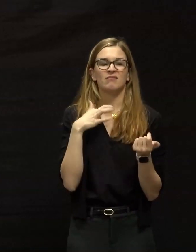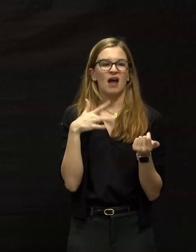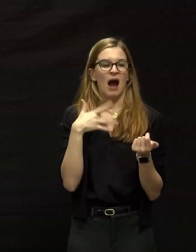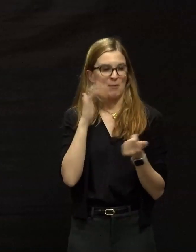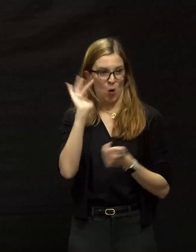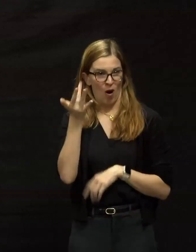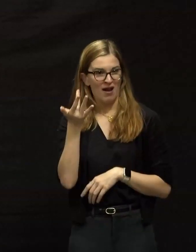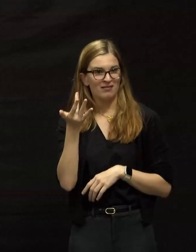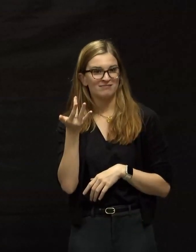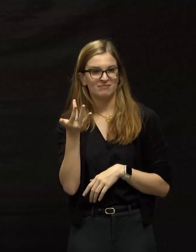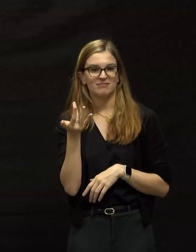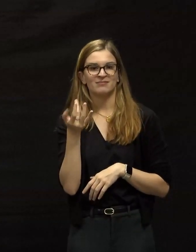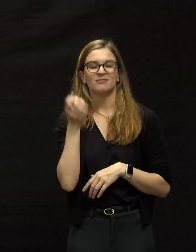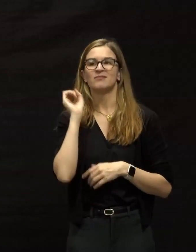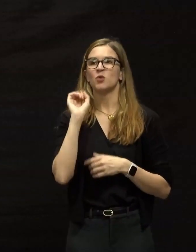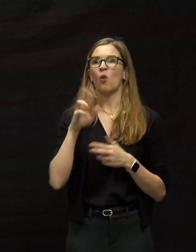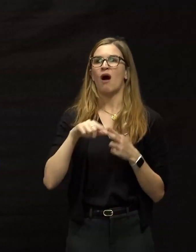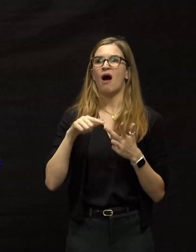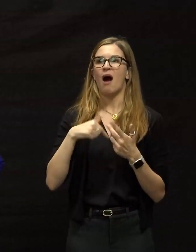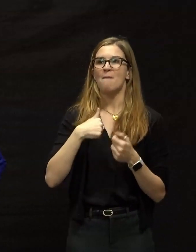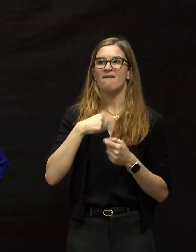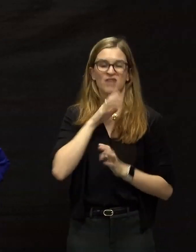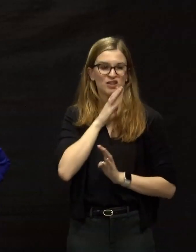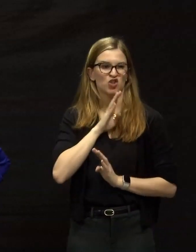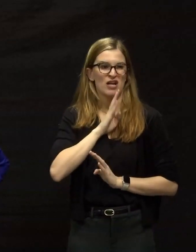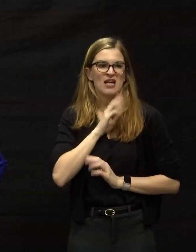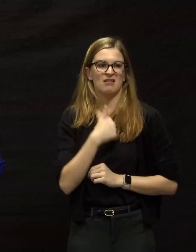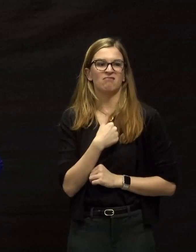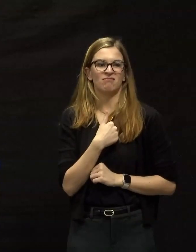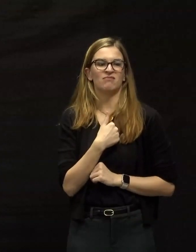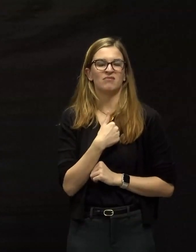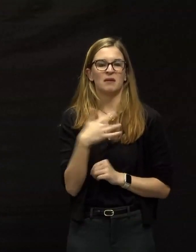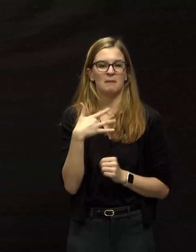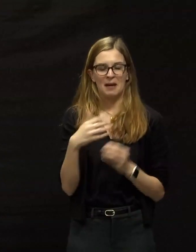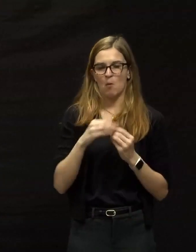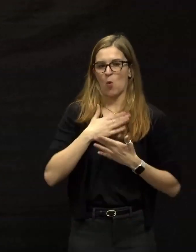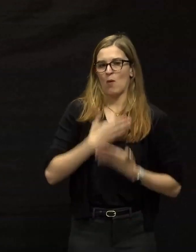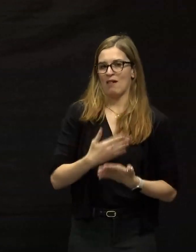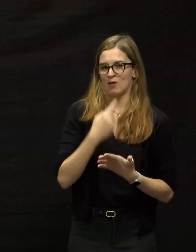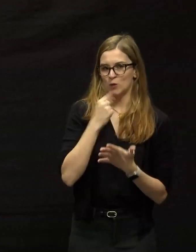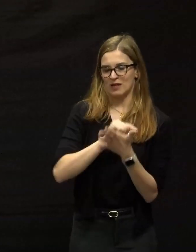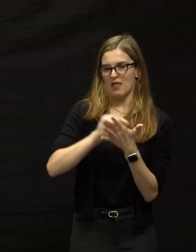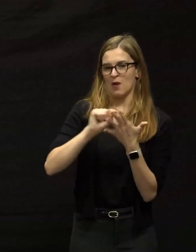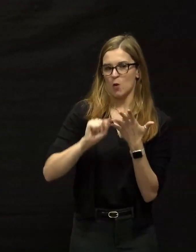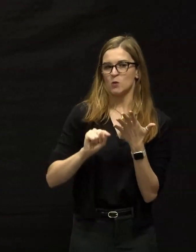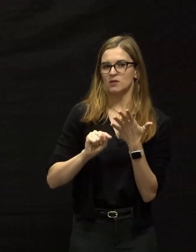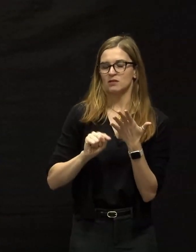They may say, "I'm annoyed." We might see frustration come up.